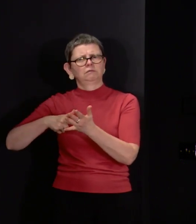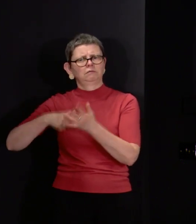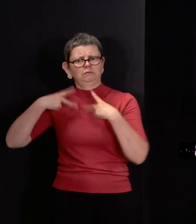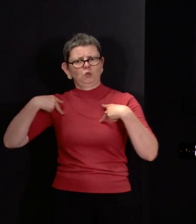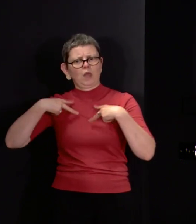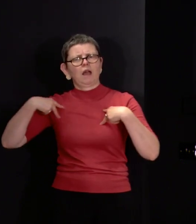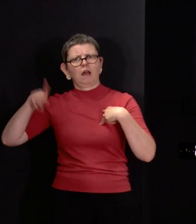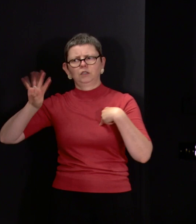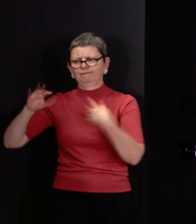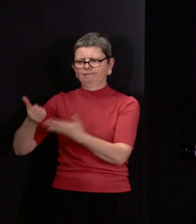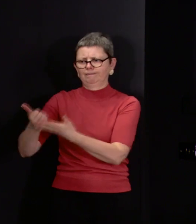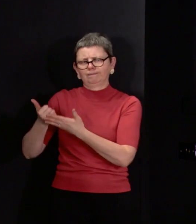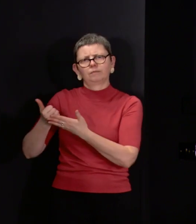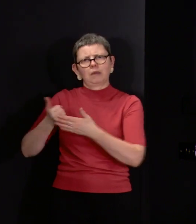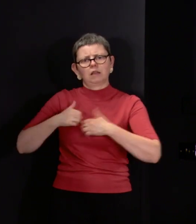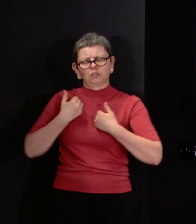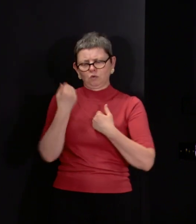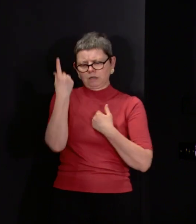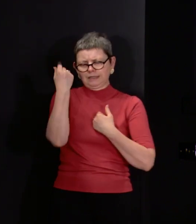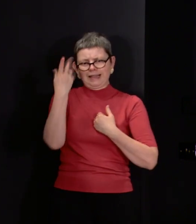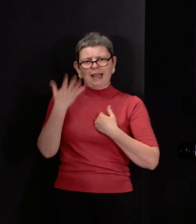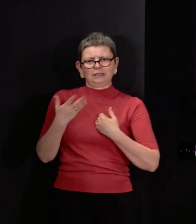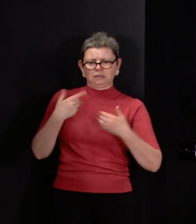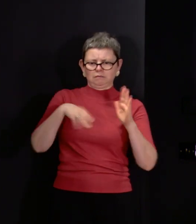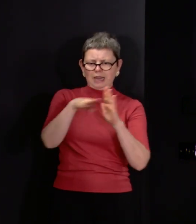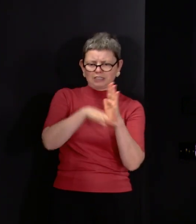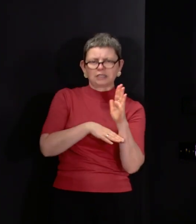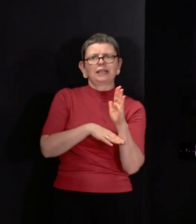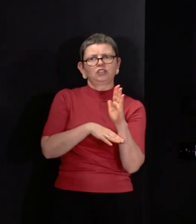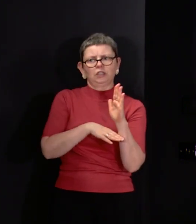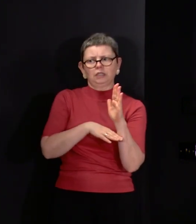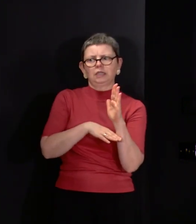legislation in our communities, and help us to discharge our duties consistently